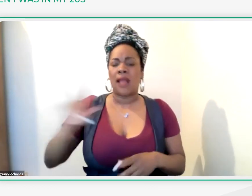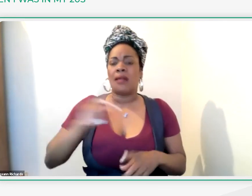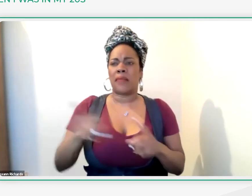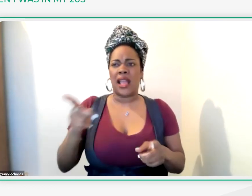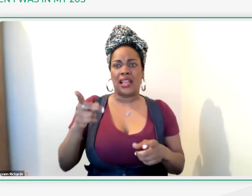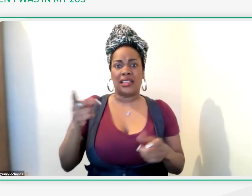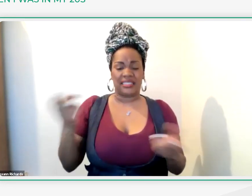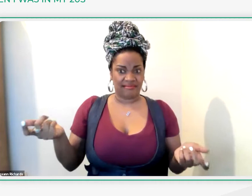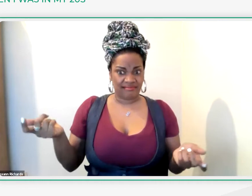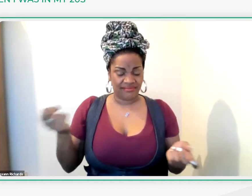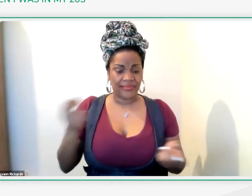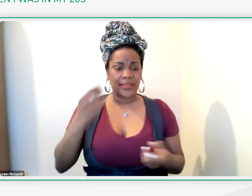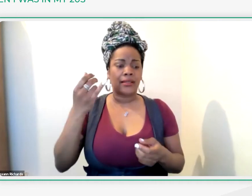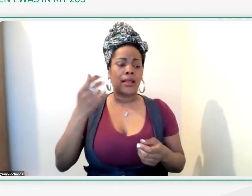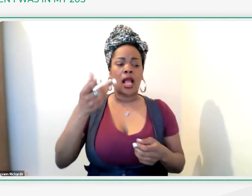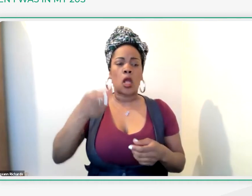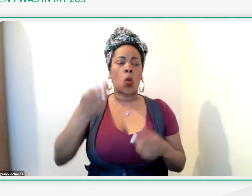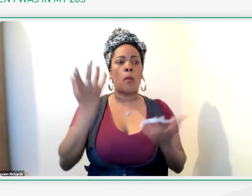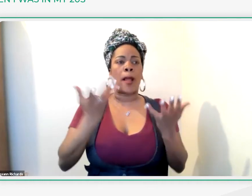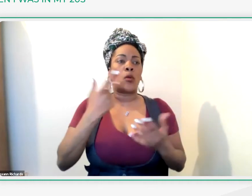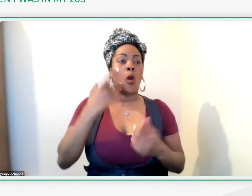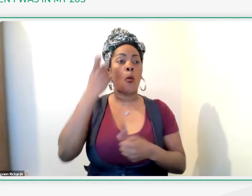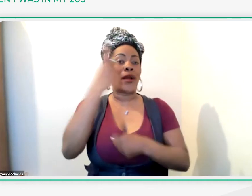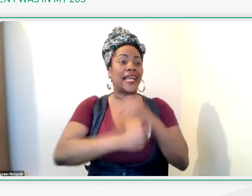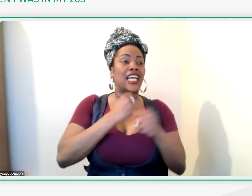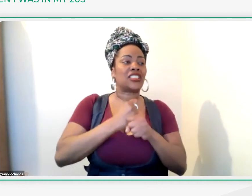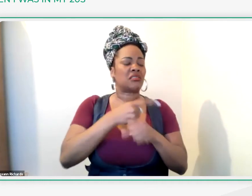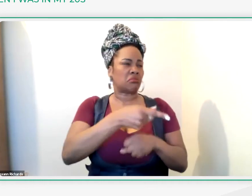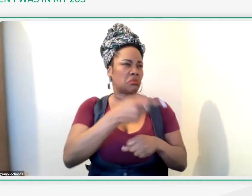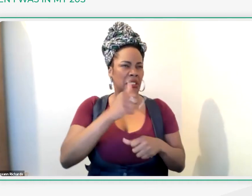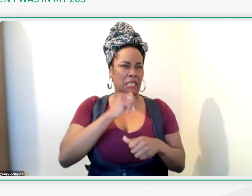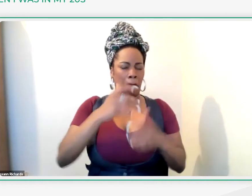You have a few days of grace period to return it if not.